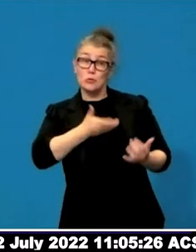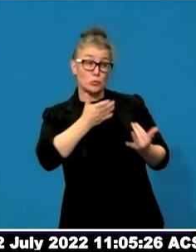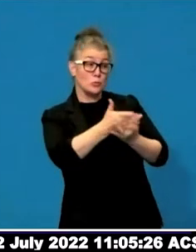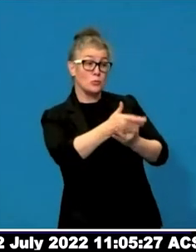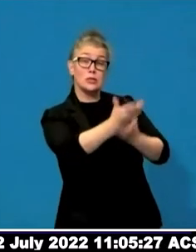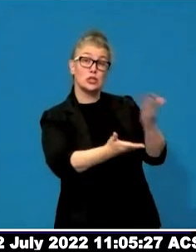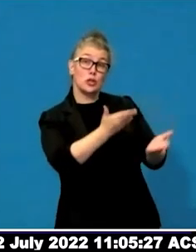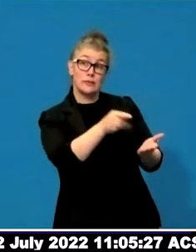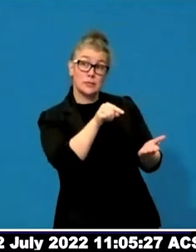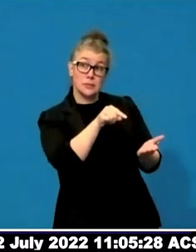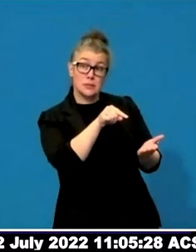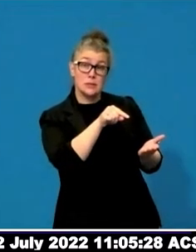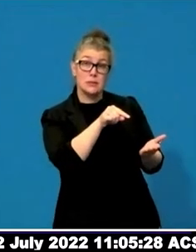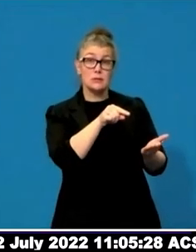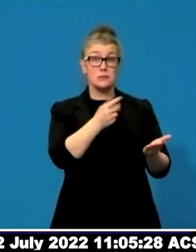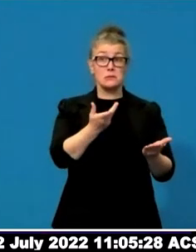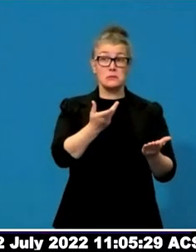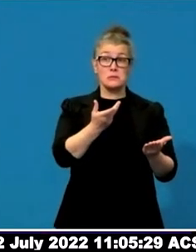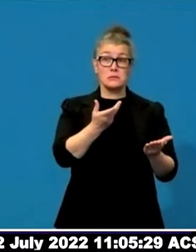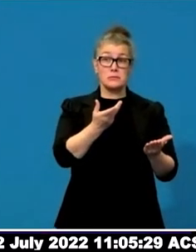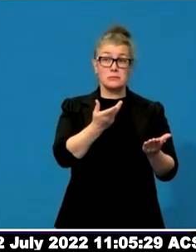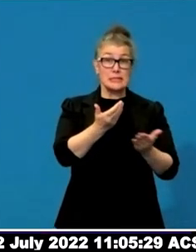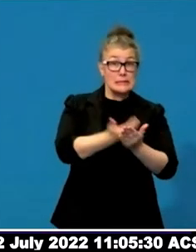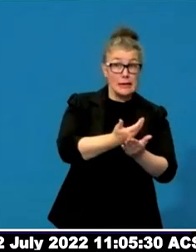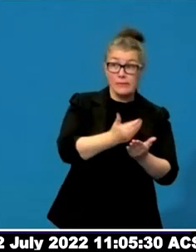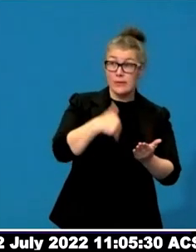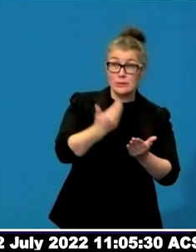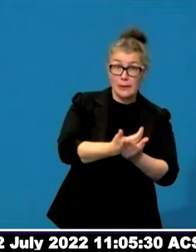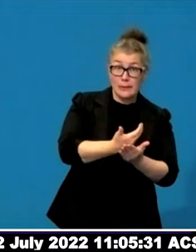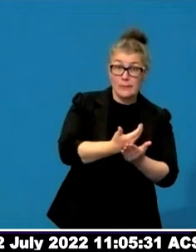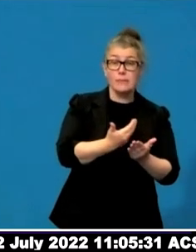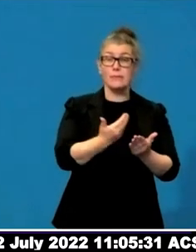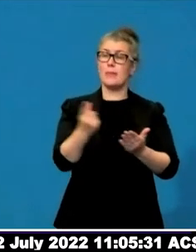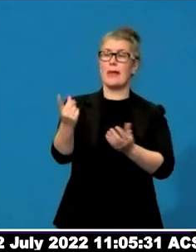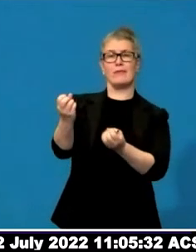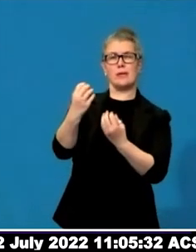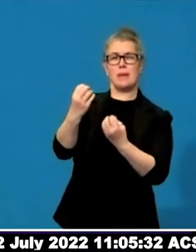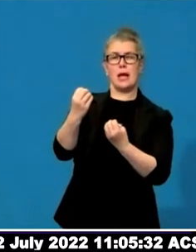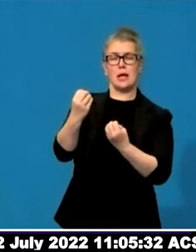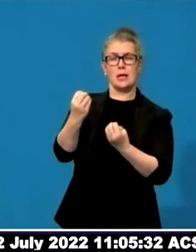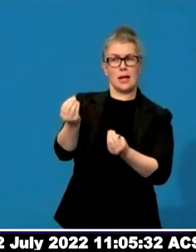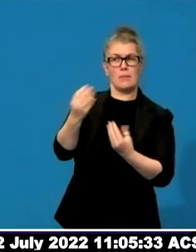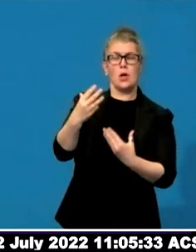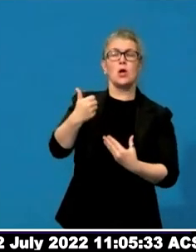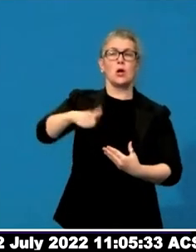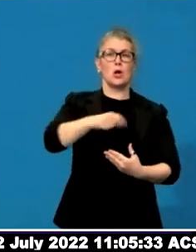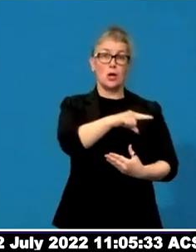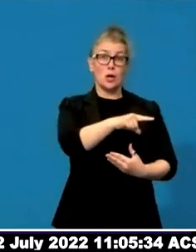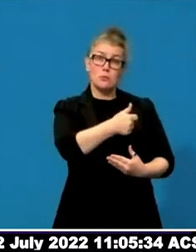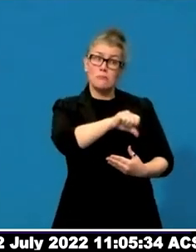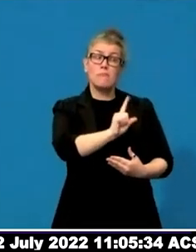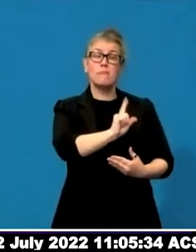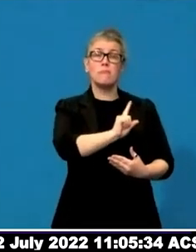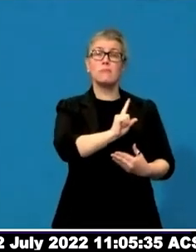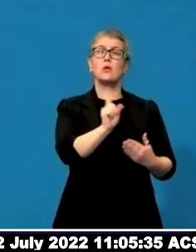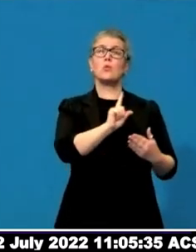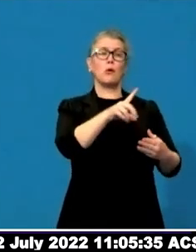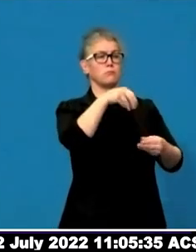And, I mean, we get feedback and look at the credentials, if you will,